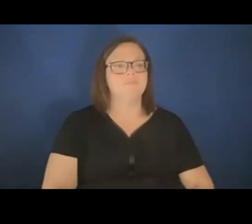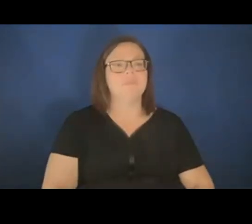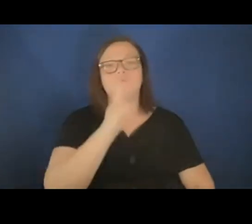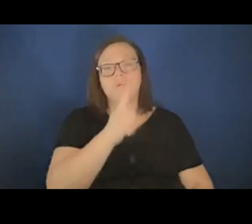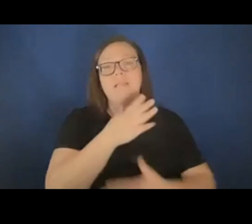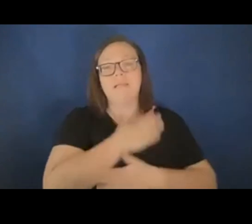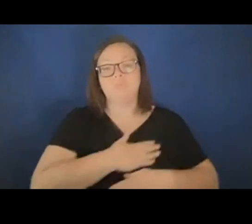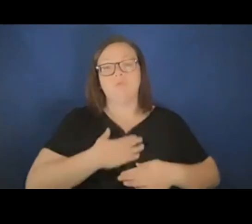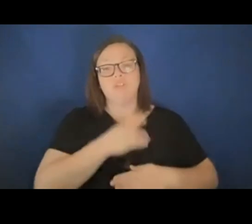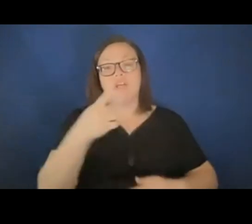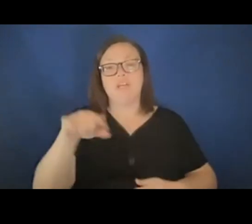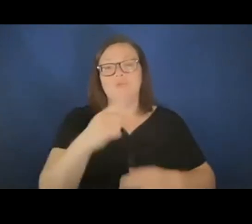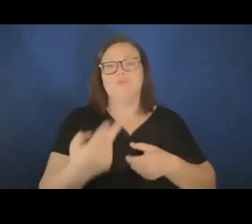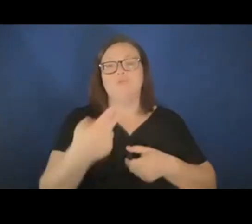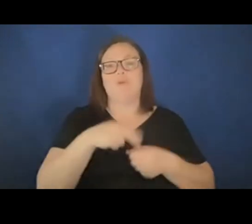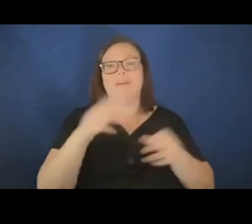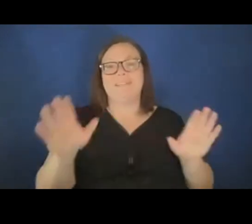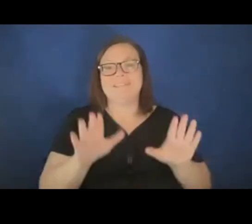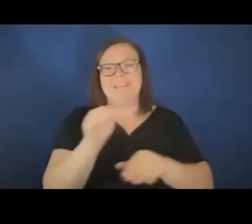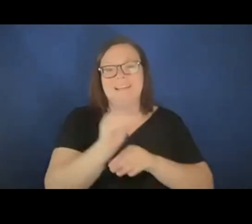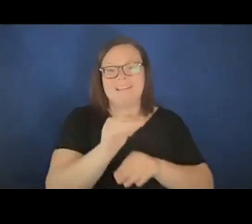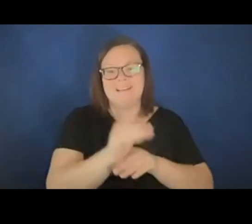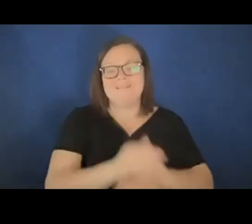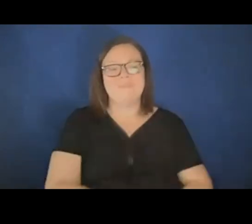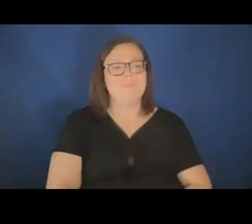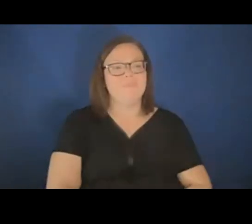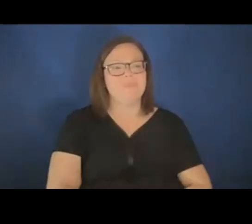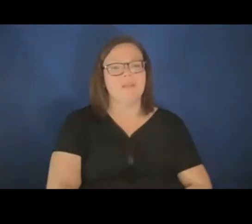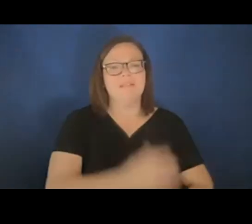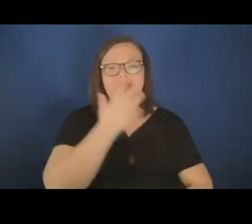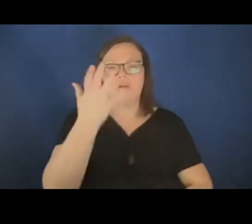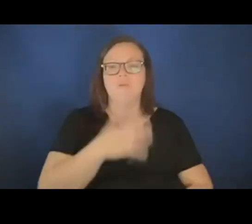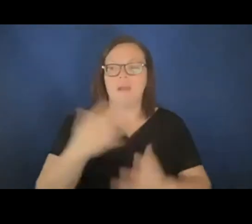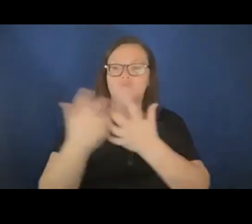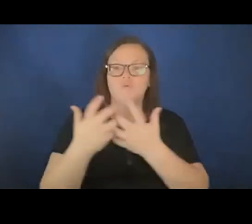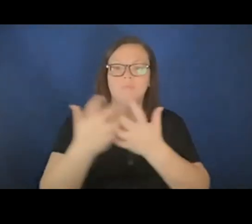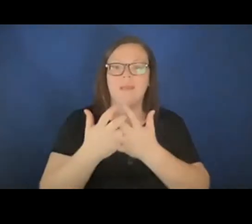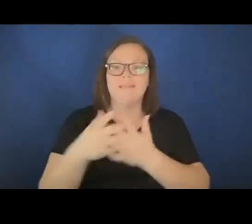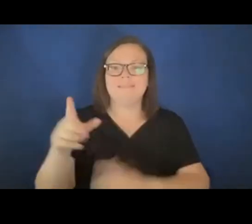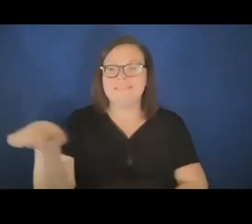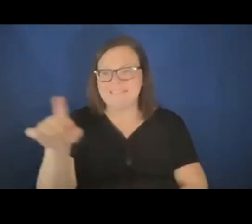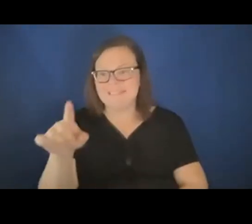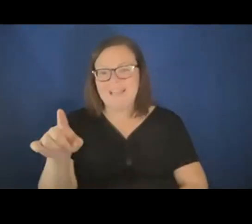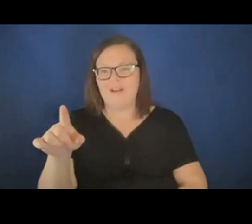joining on a Sunday evening. Shoutout too my roommates who are like downstairs in our